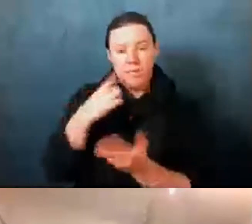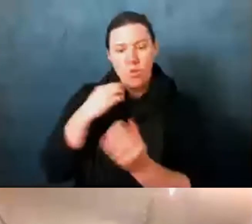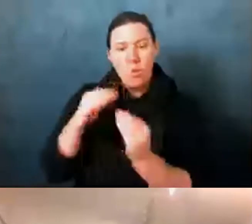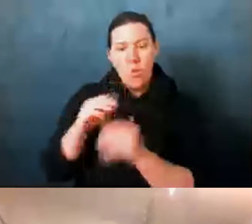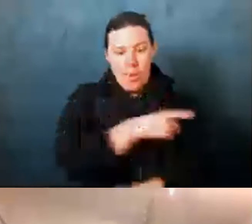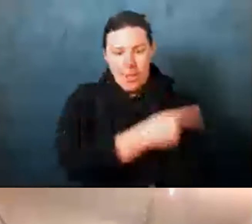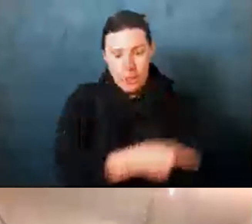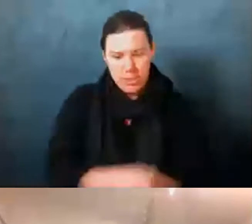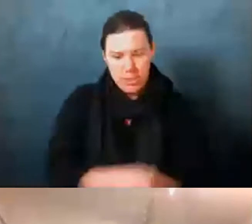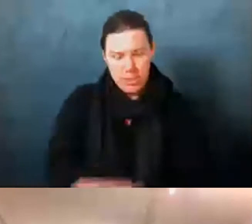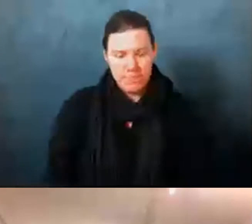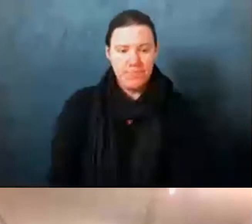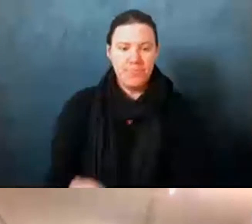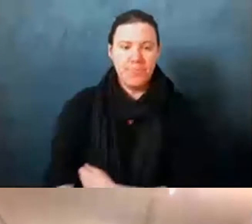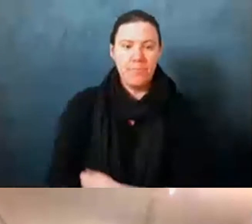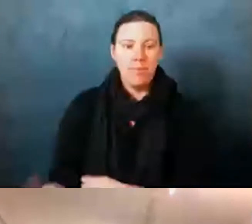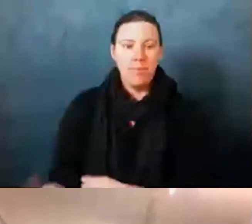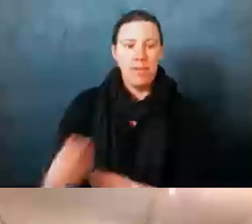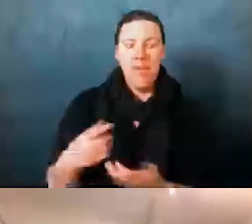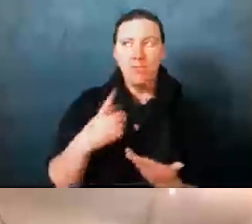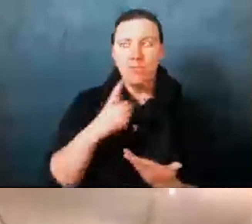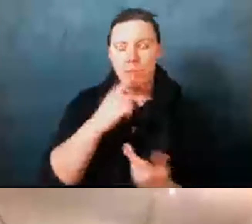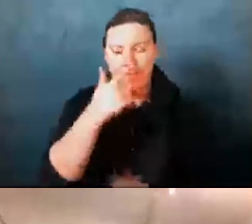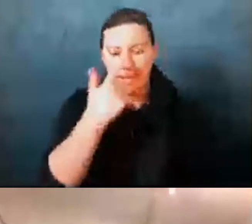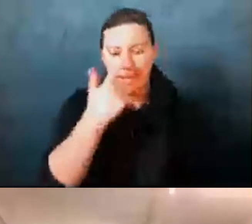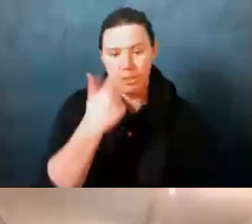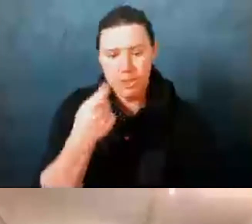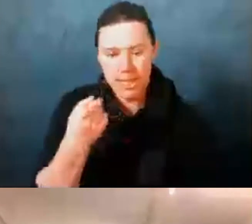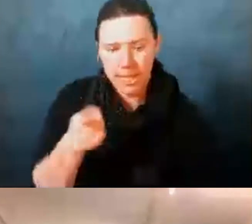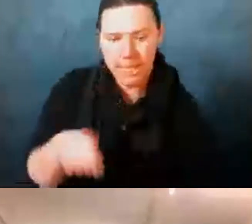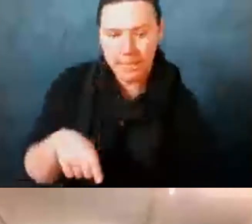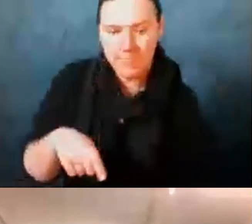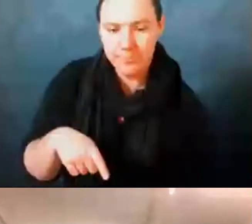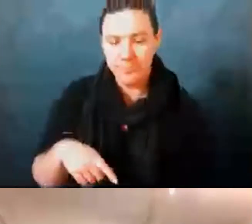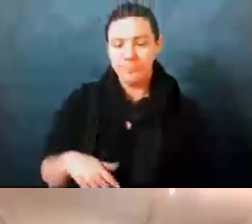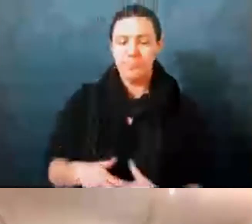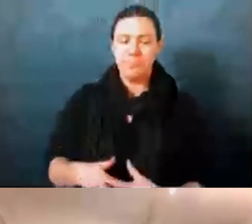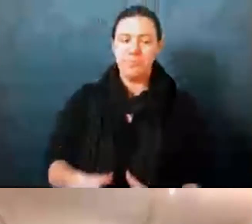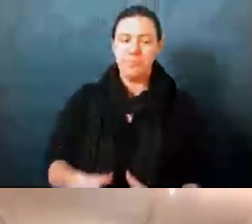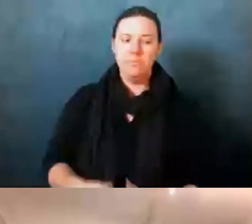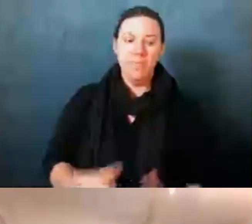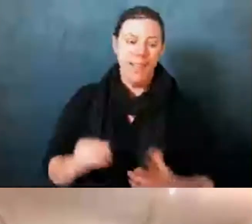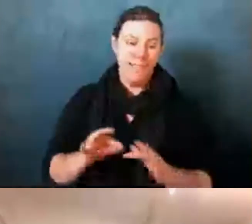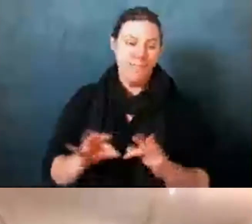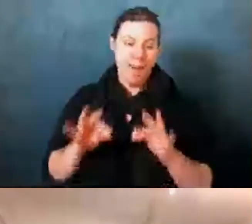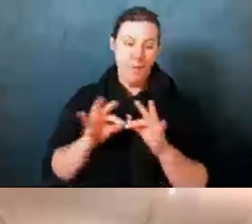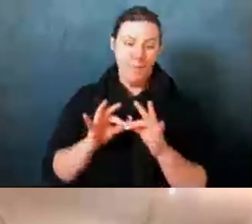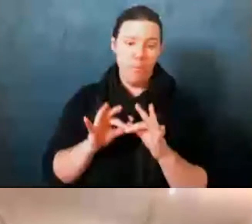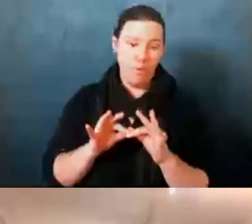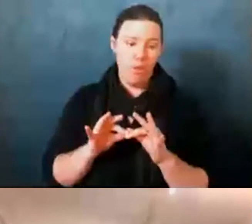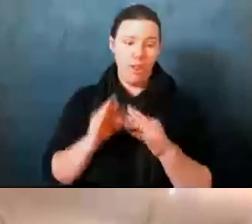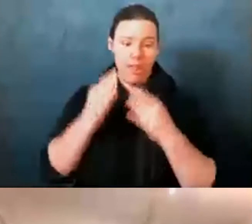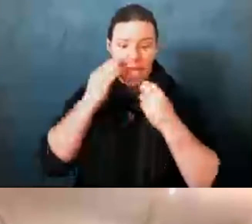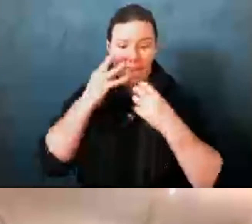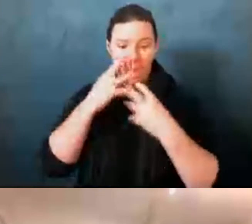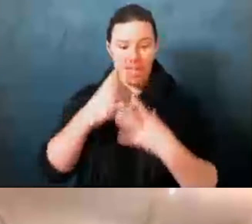And what was really interesting and valuable information was that we learned